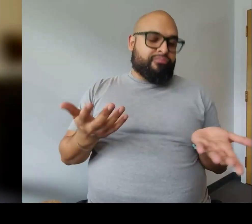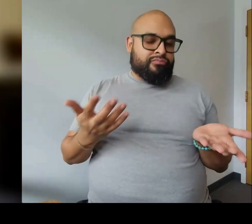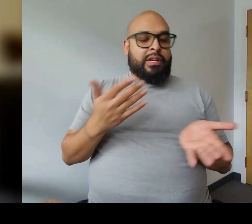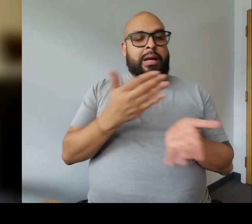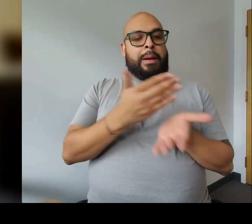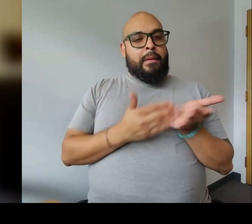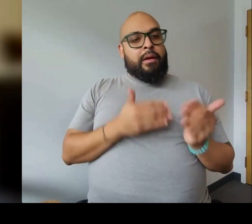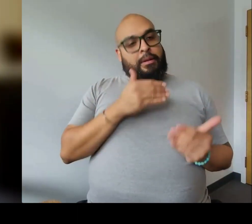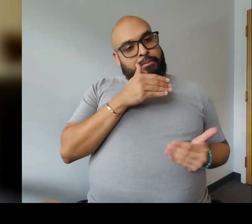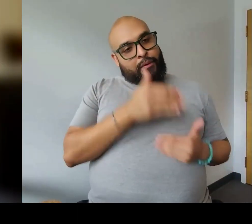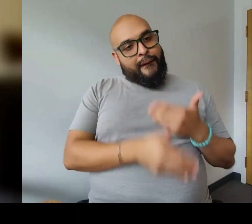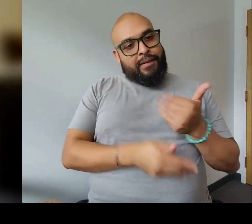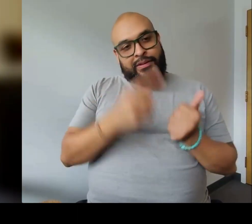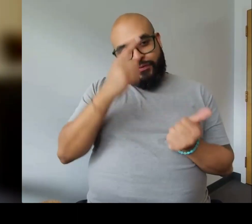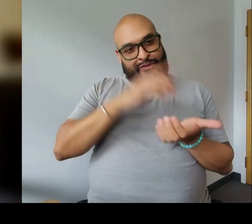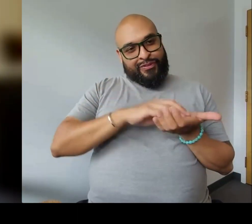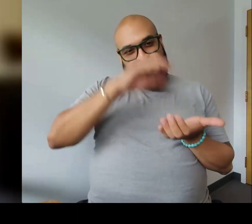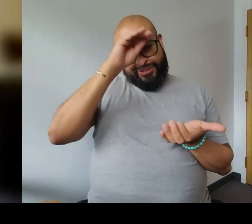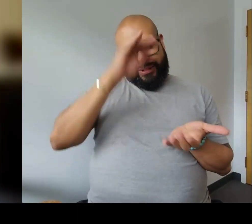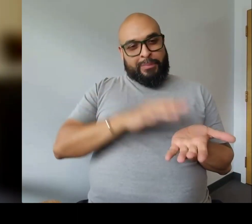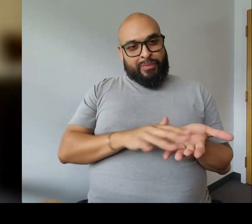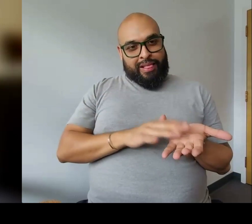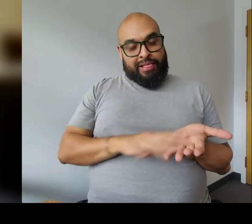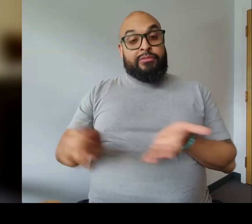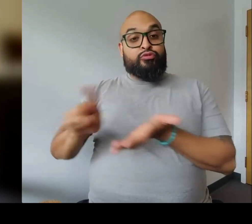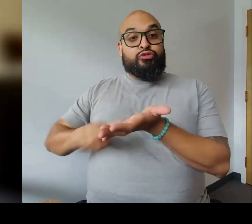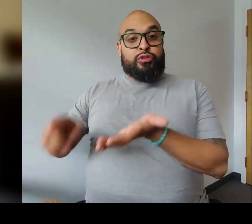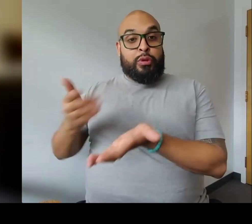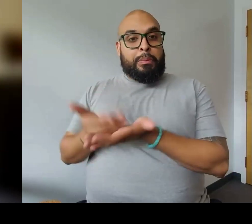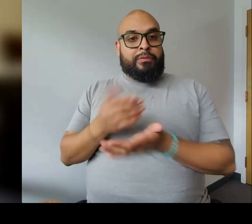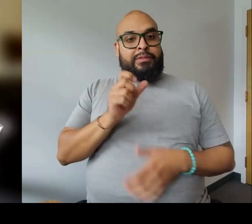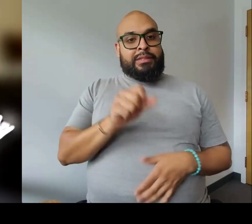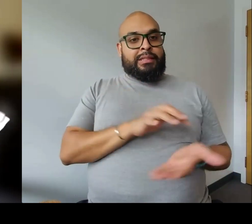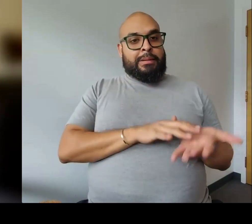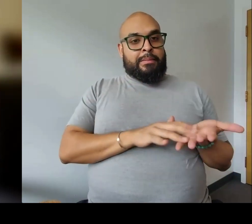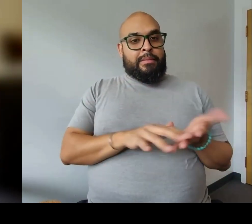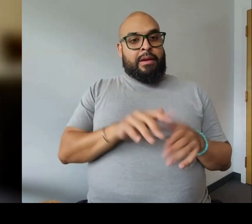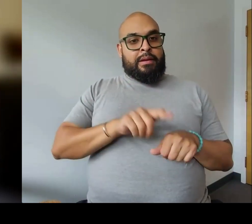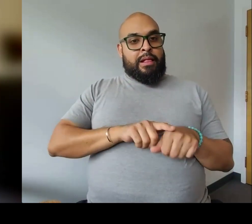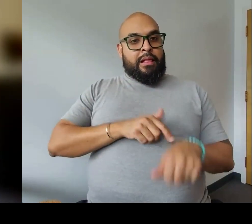The research shows that learning braille does take longer. I apologize, that's my school bell.